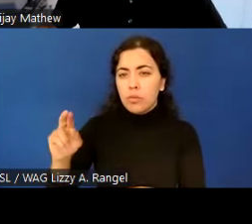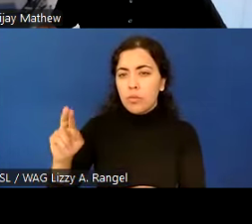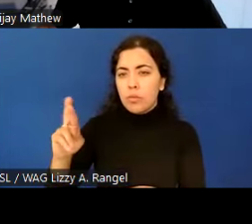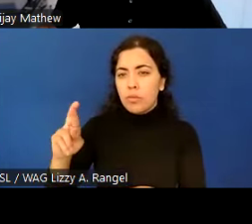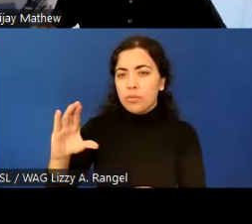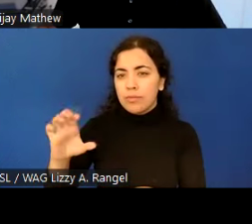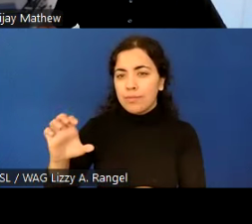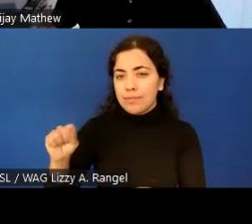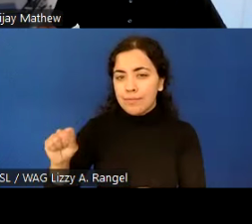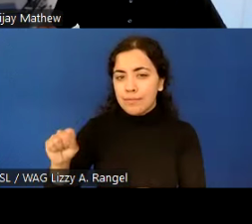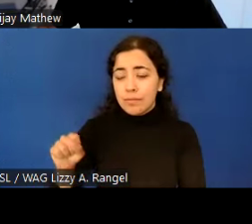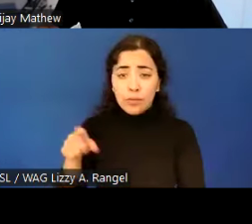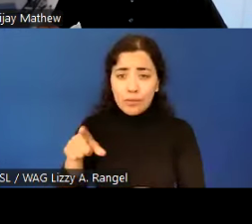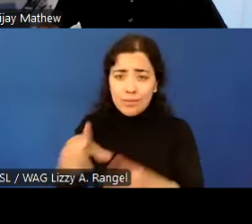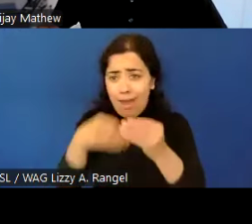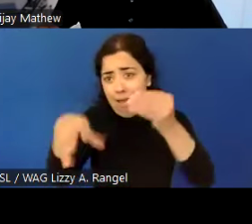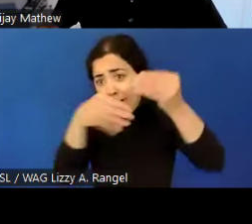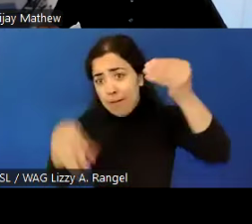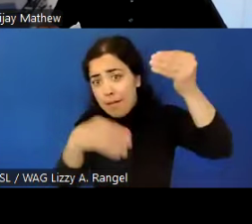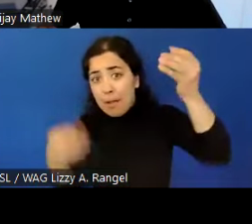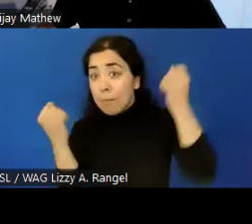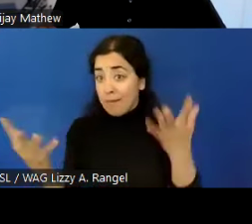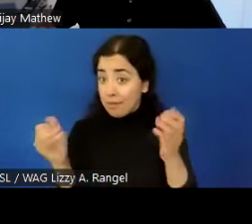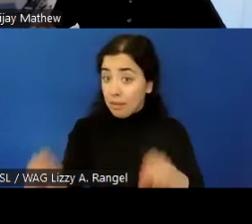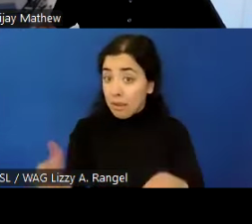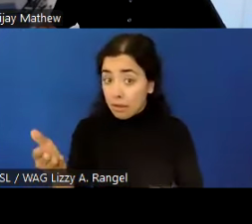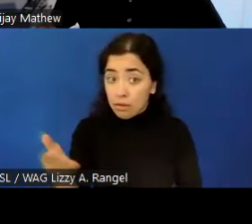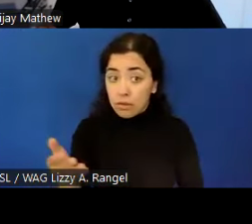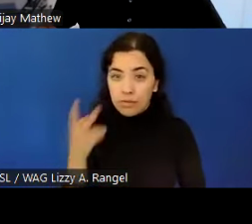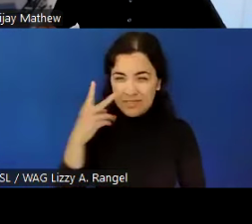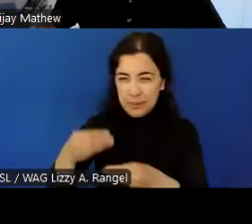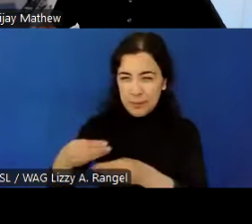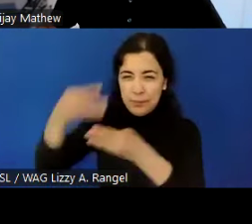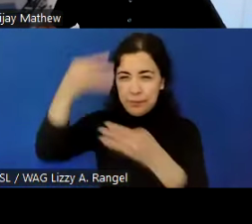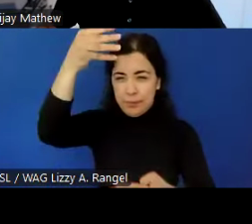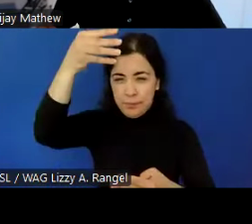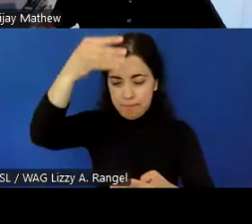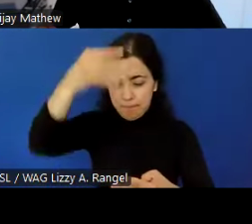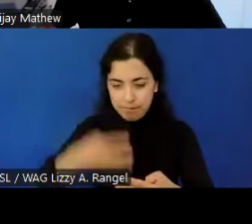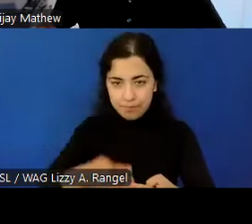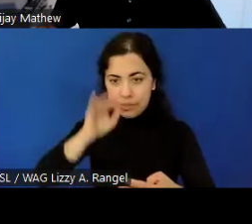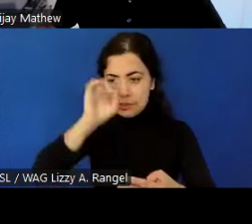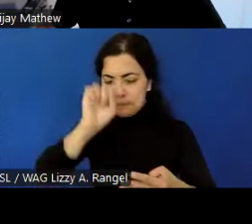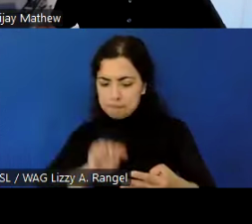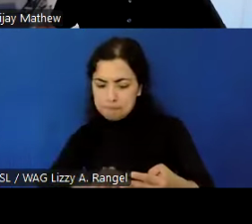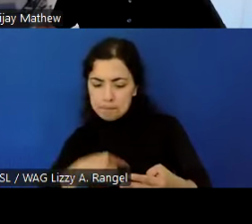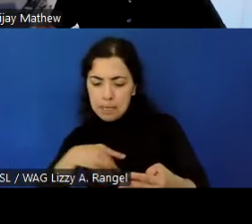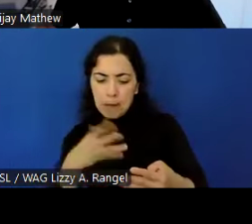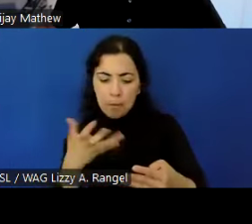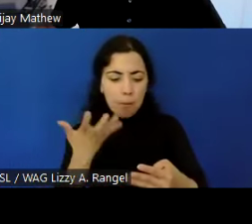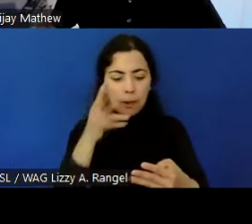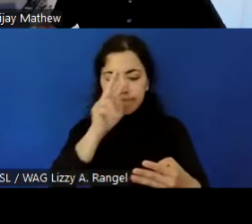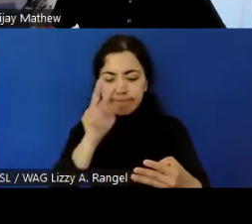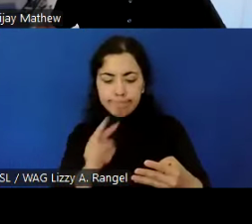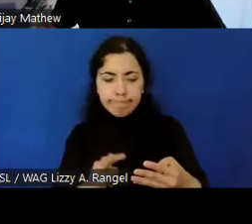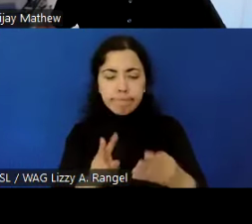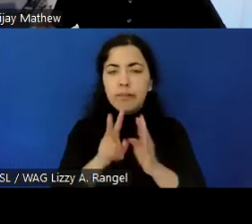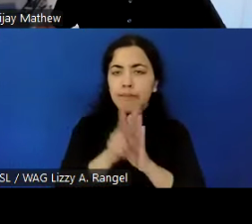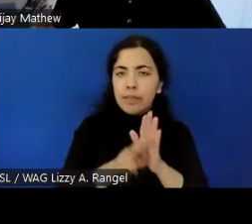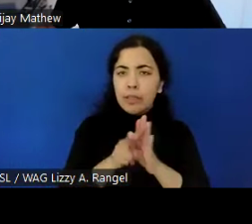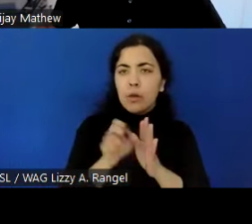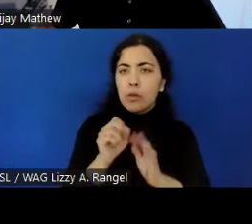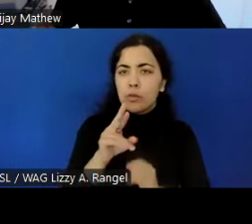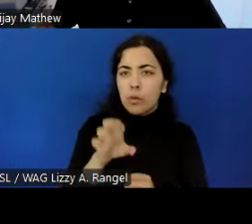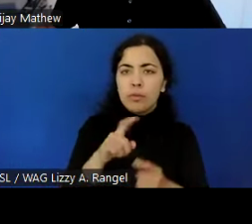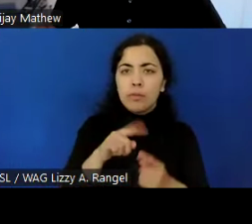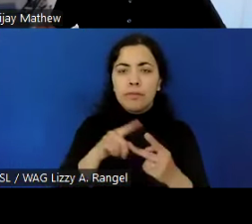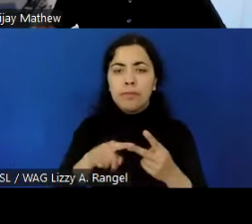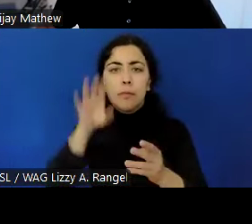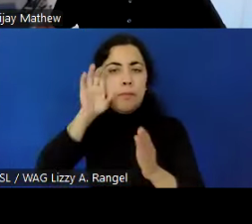you can add -- you can see this here, a whole list of things like video sources, media sources, still